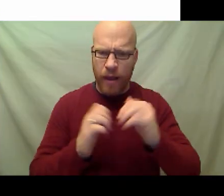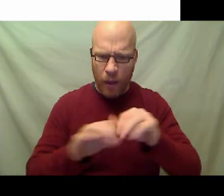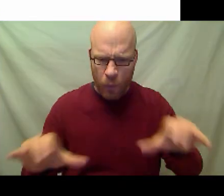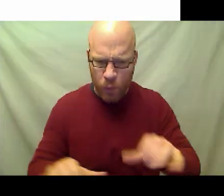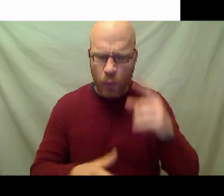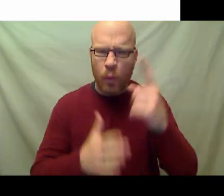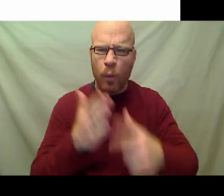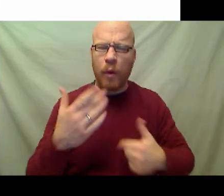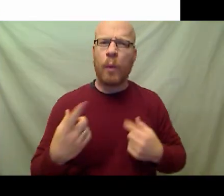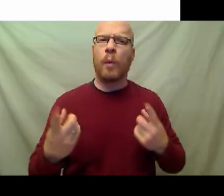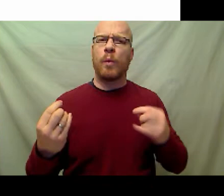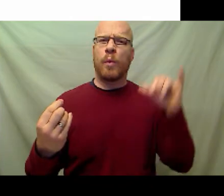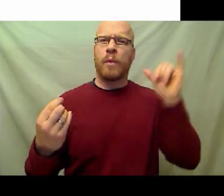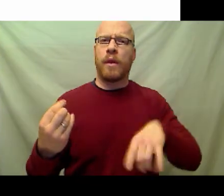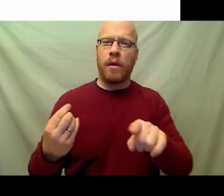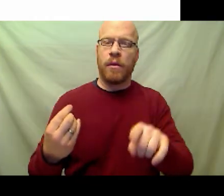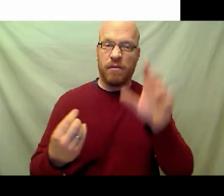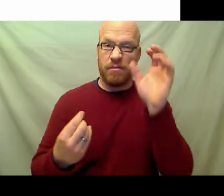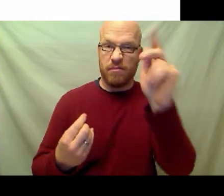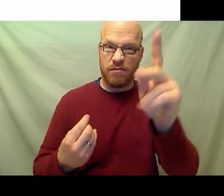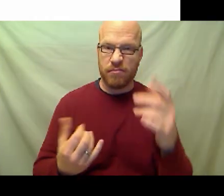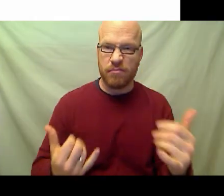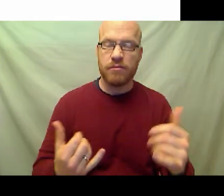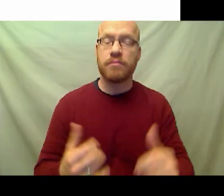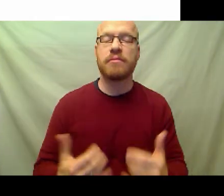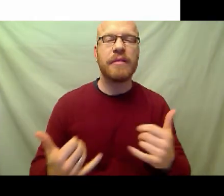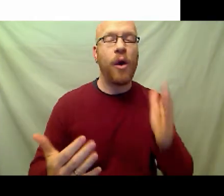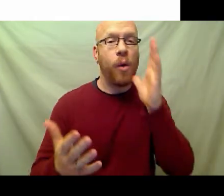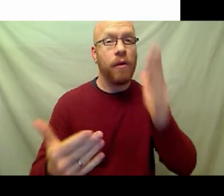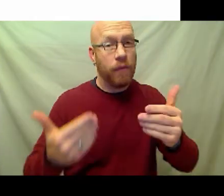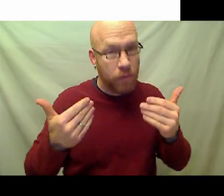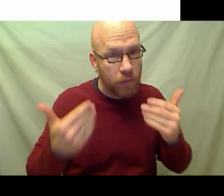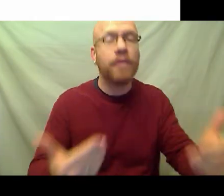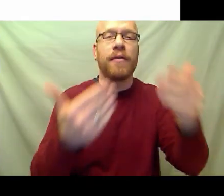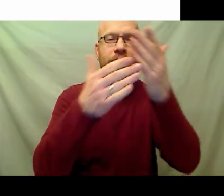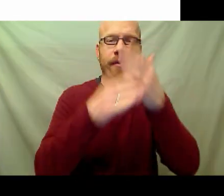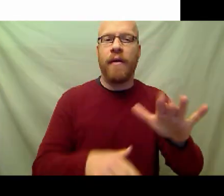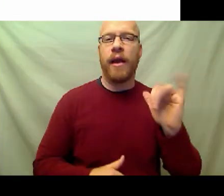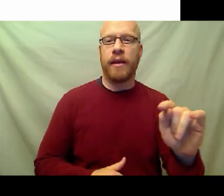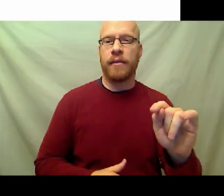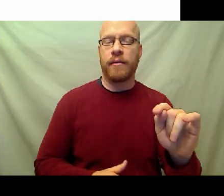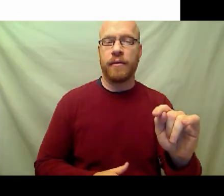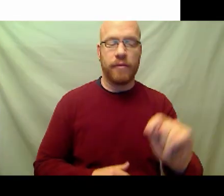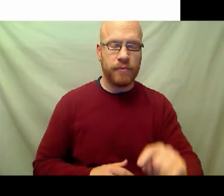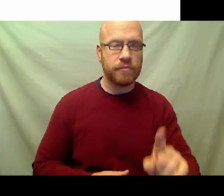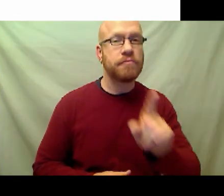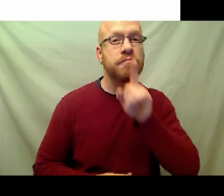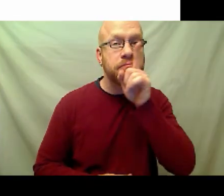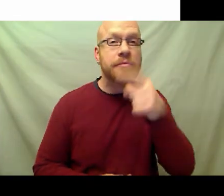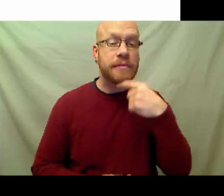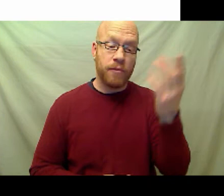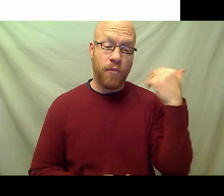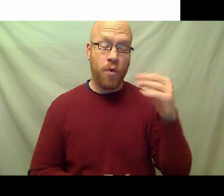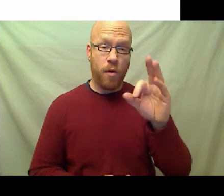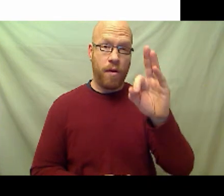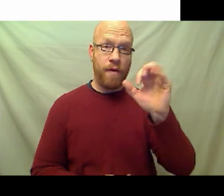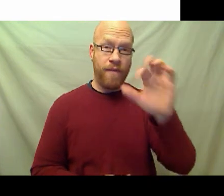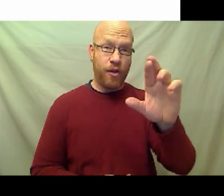for own greatest common factor and how do you do that. So now we're going to go ahead and divide this out of the terms.